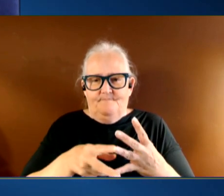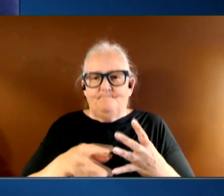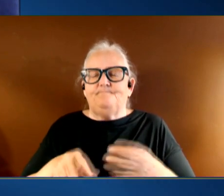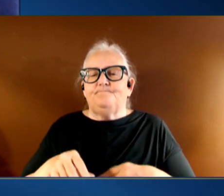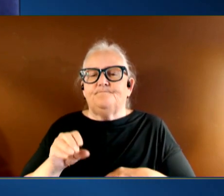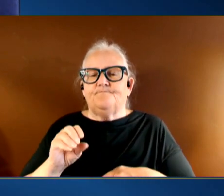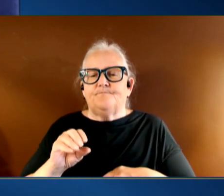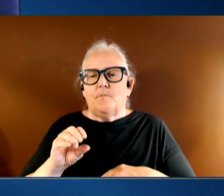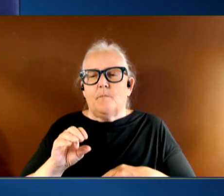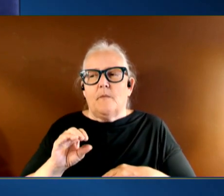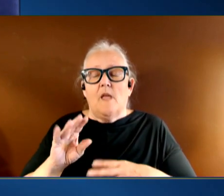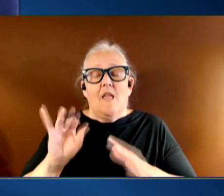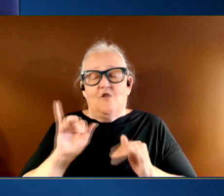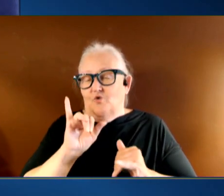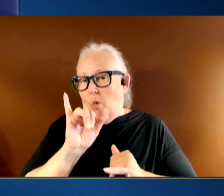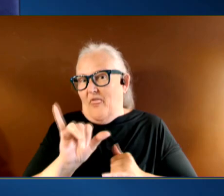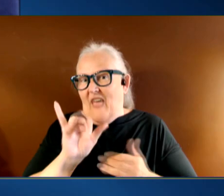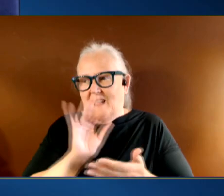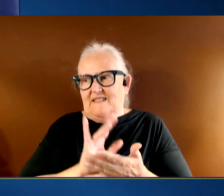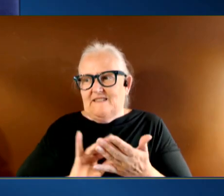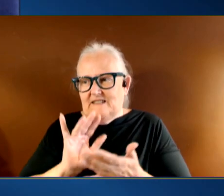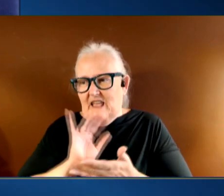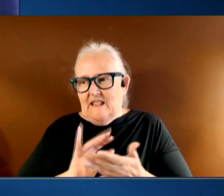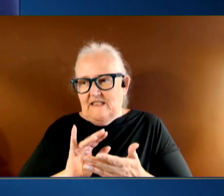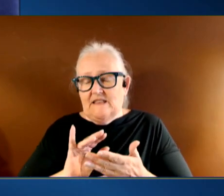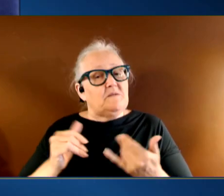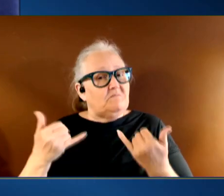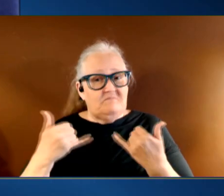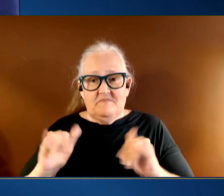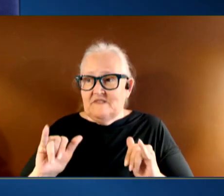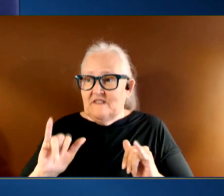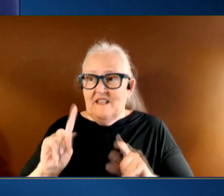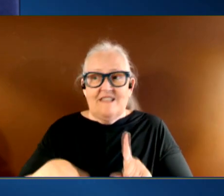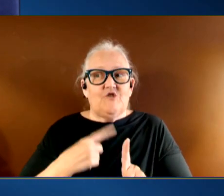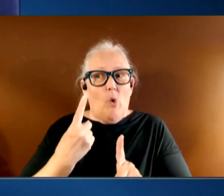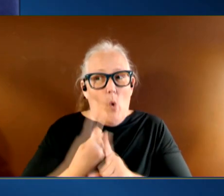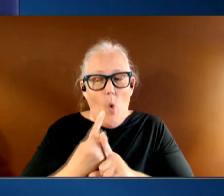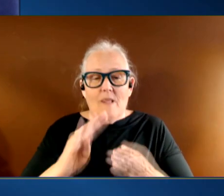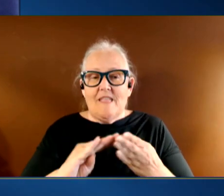that study did, and it's still standing the only community participatory research that really takes